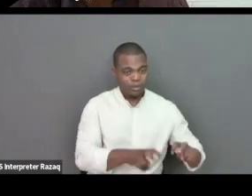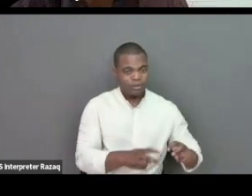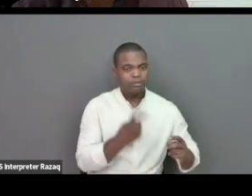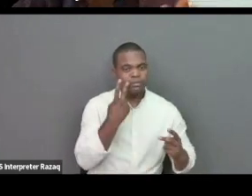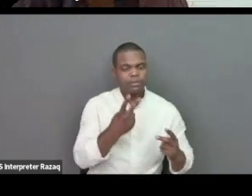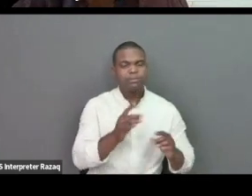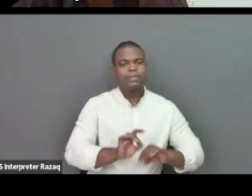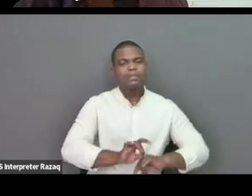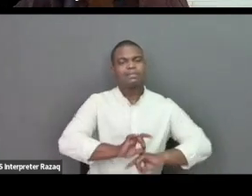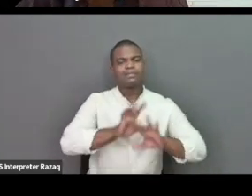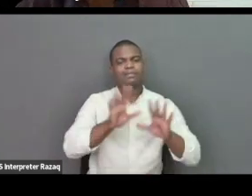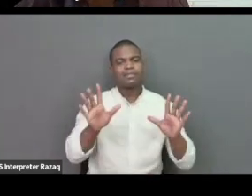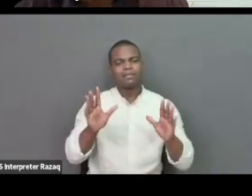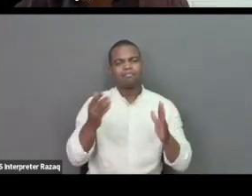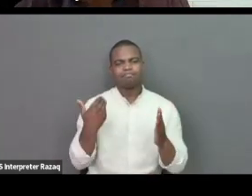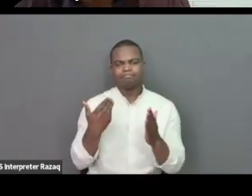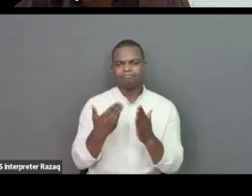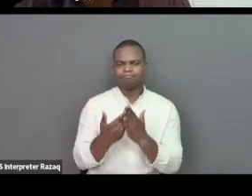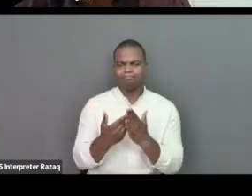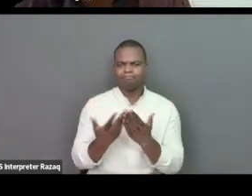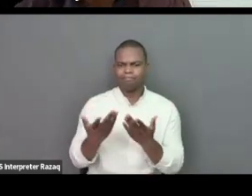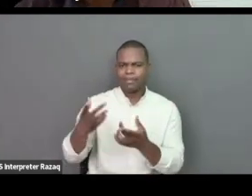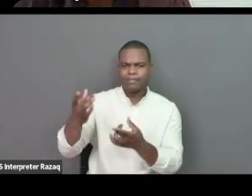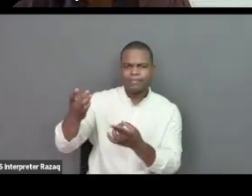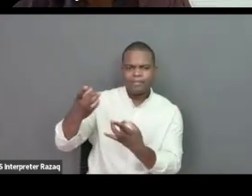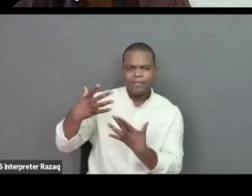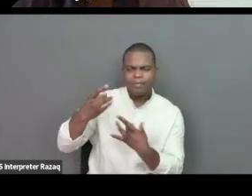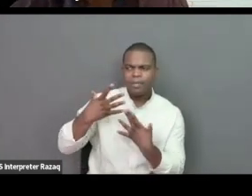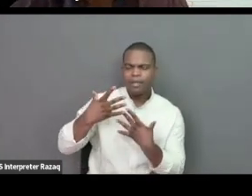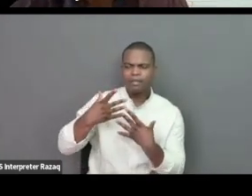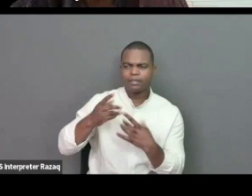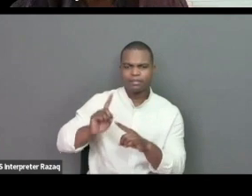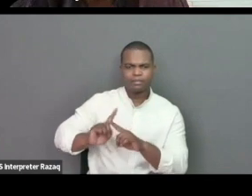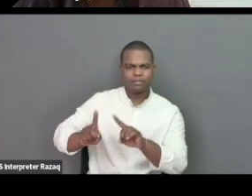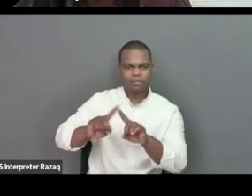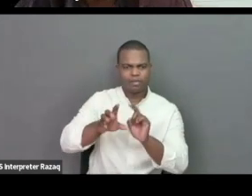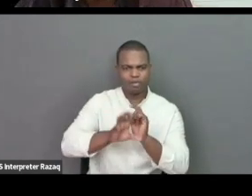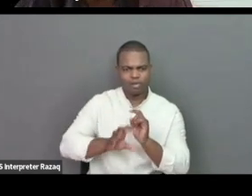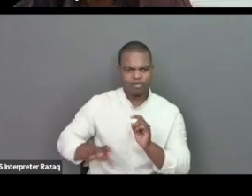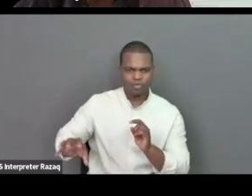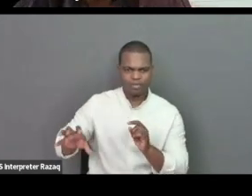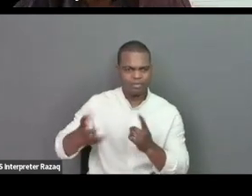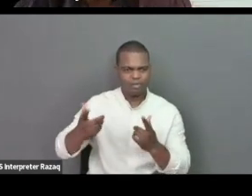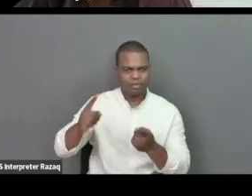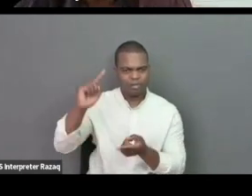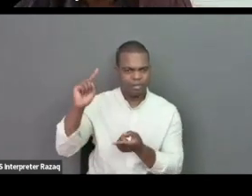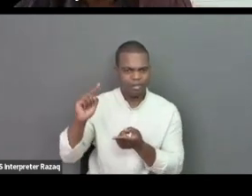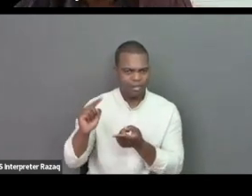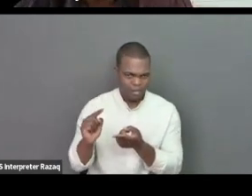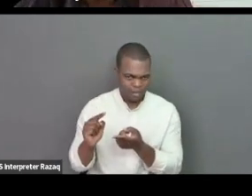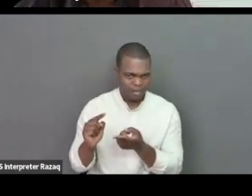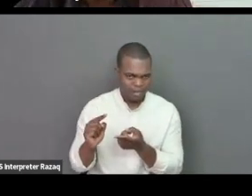feedback in different member states, according to the member state reports and the interviews we had. In some member states, there was no feedback